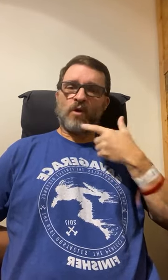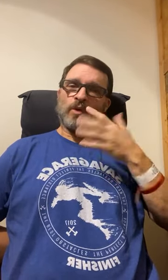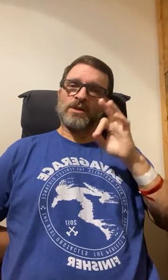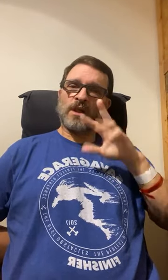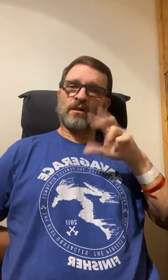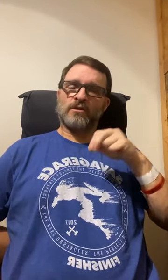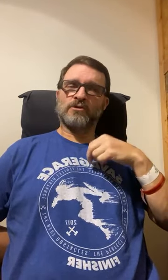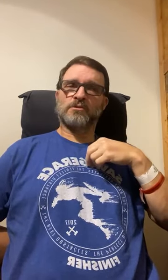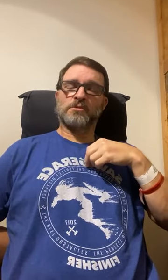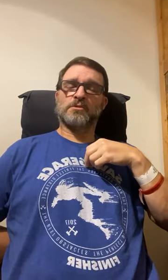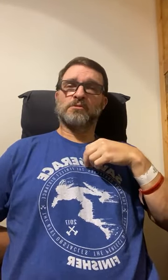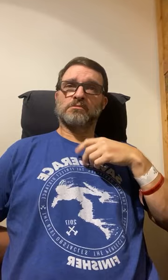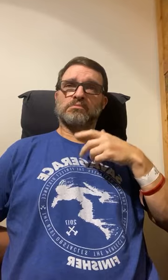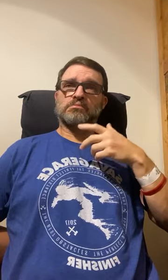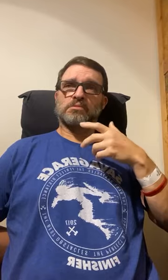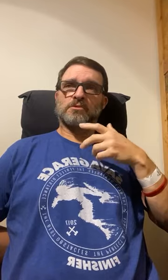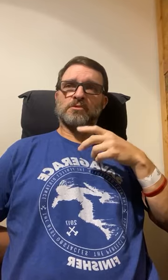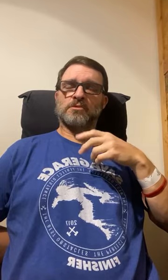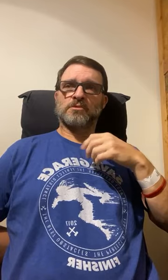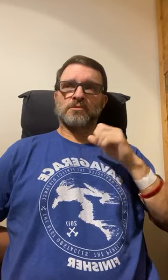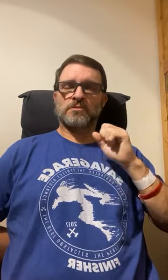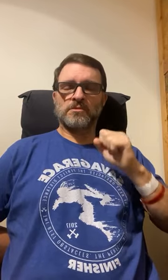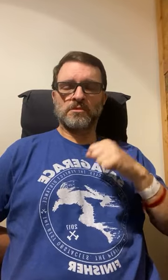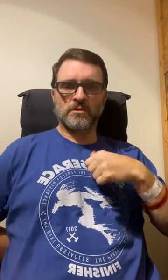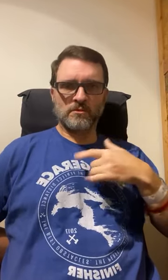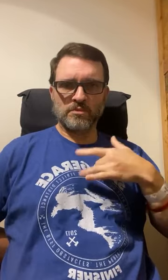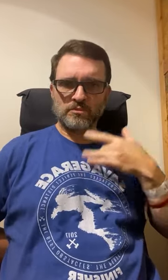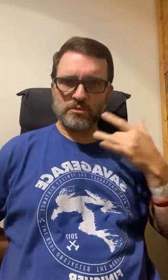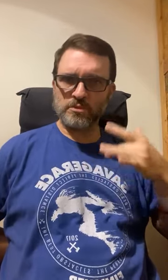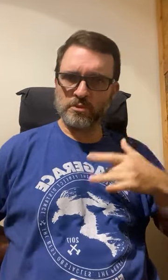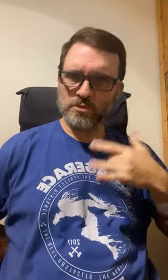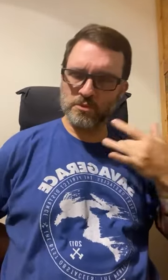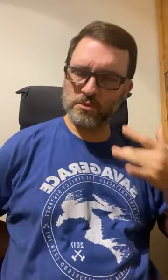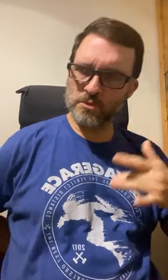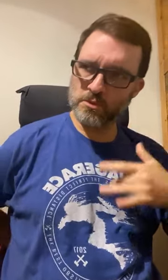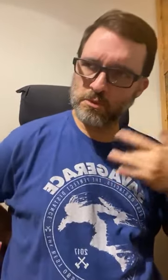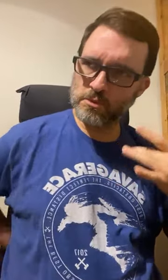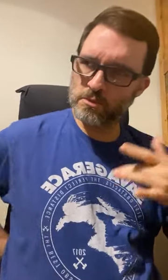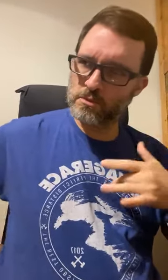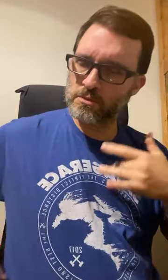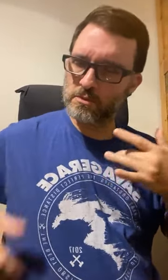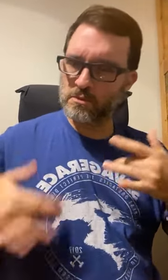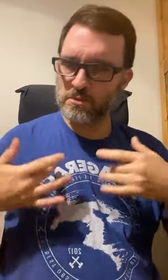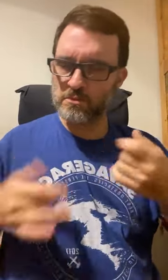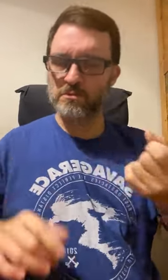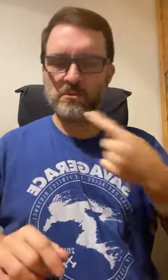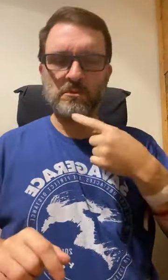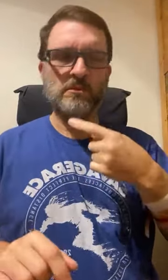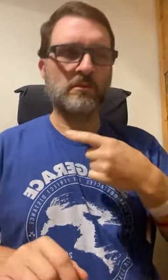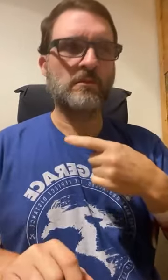The lights came on. Nurse said its now 9:30 I was excited and looking forward to it.